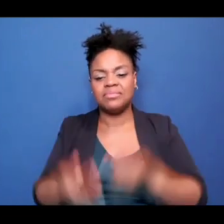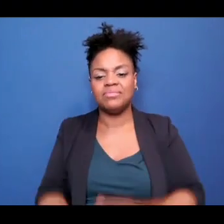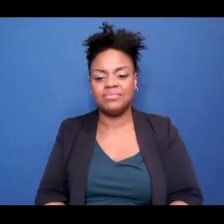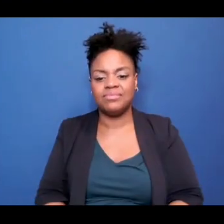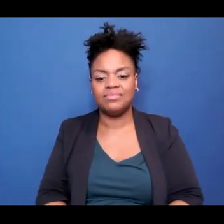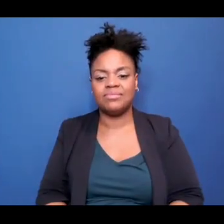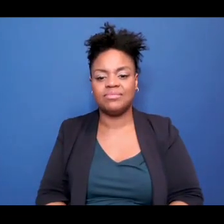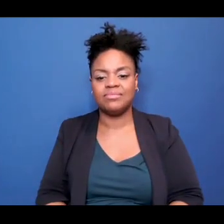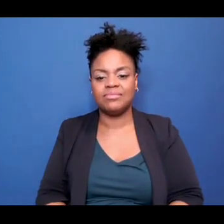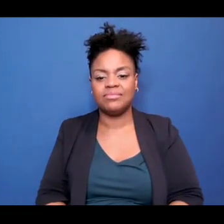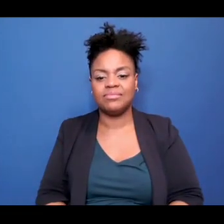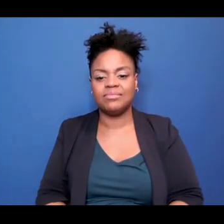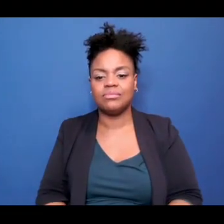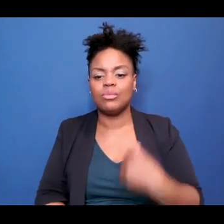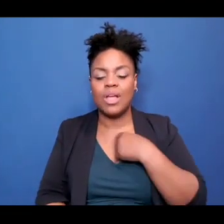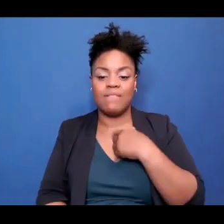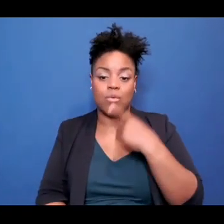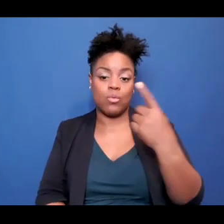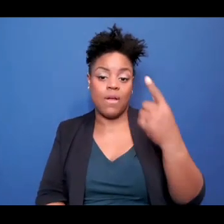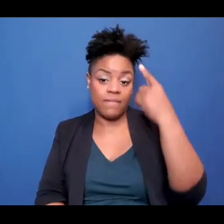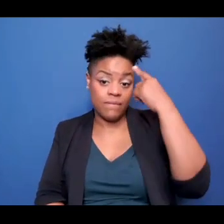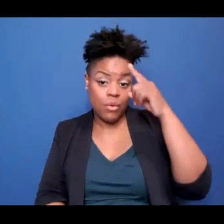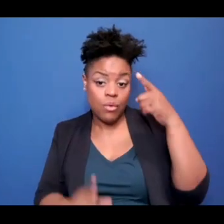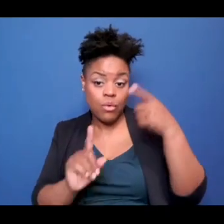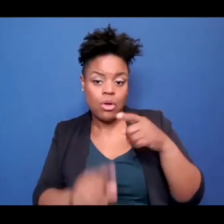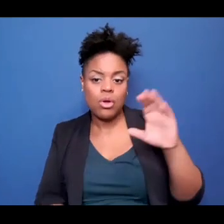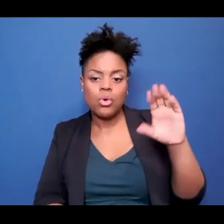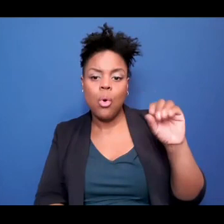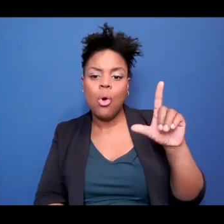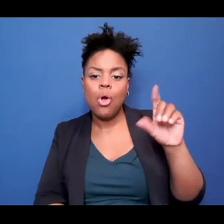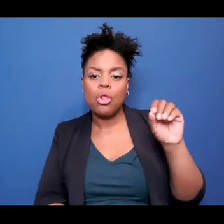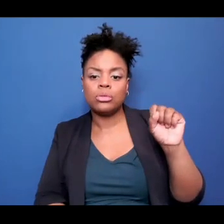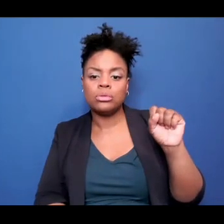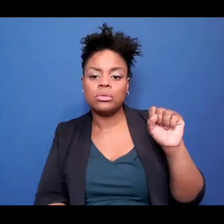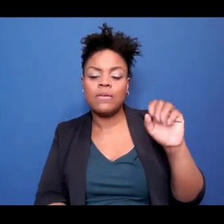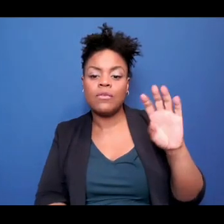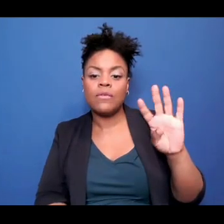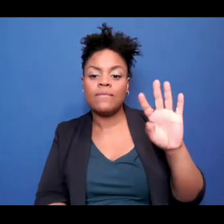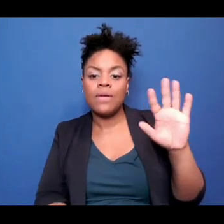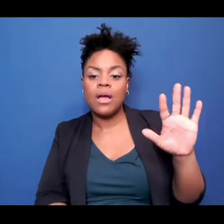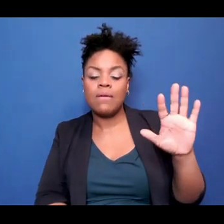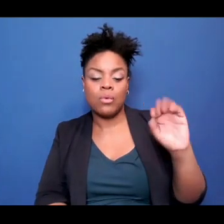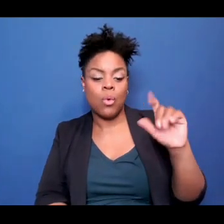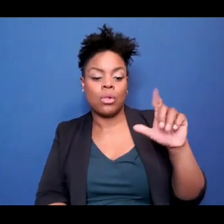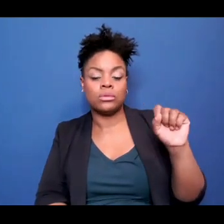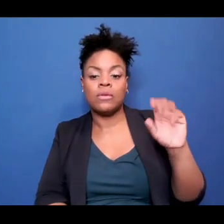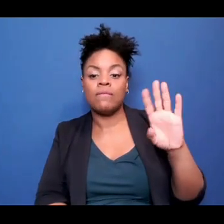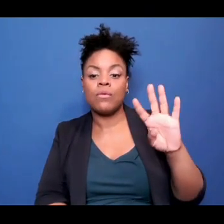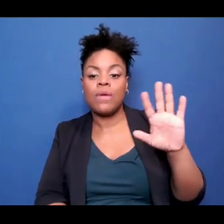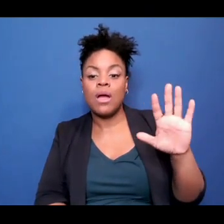EXAMPLE, WE HAVE AN AD FOR COLT 45 MALT LIQUOR, ECHO BEING THE ADVERTISING CAMPAIGN FROM THE